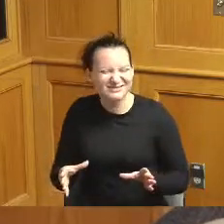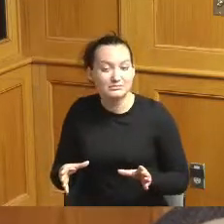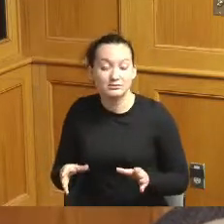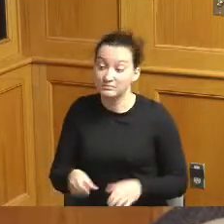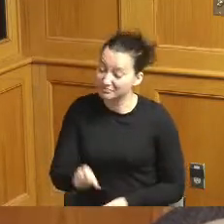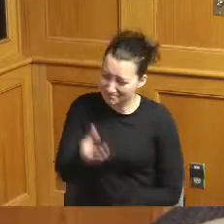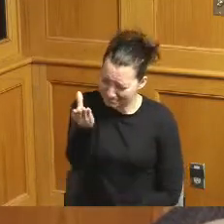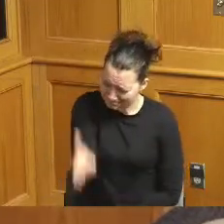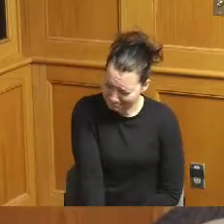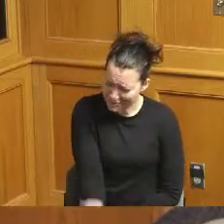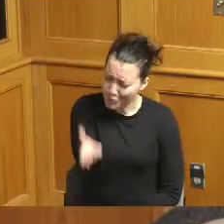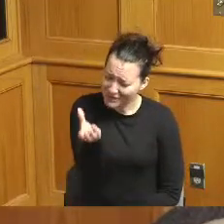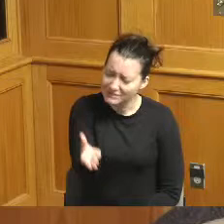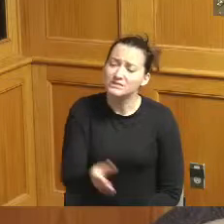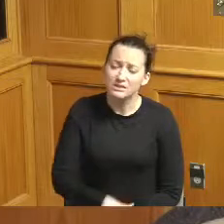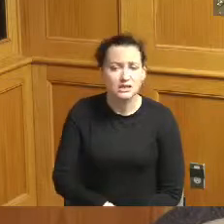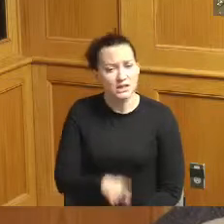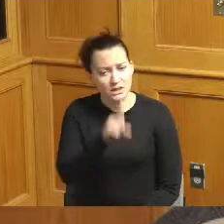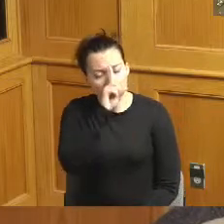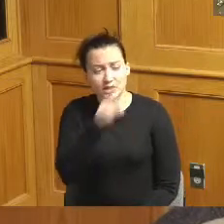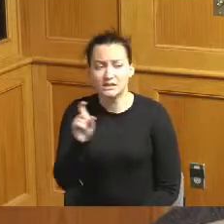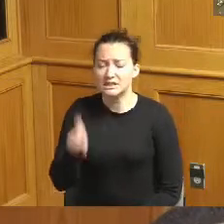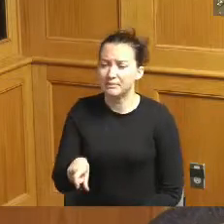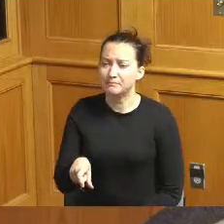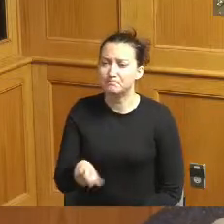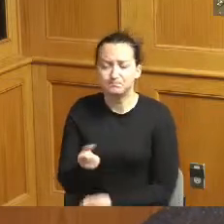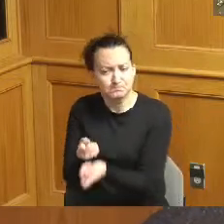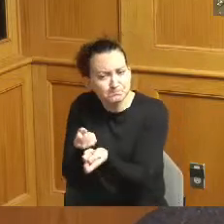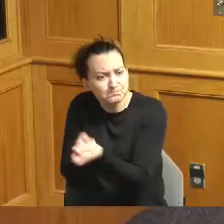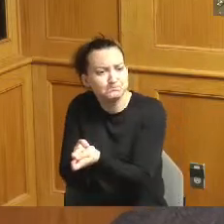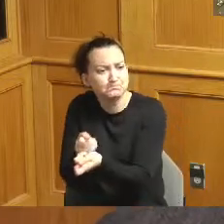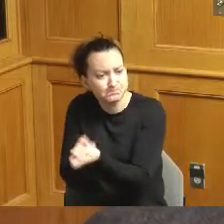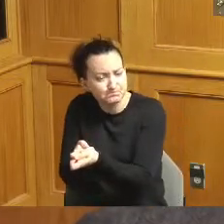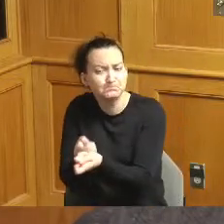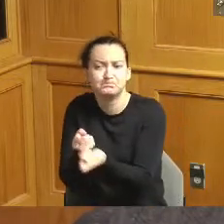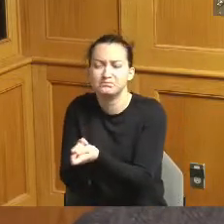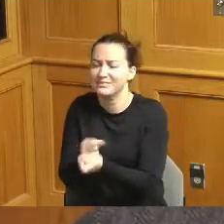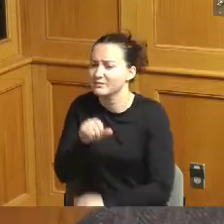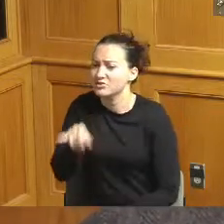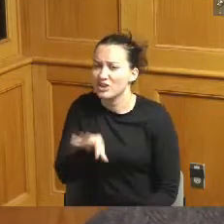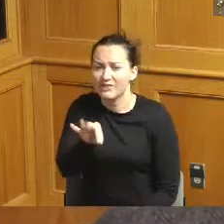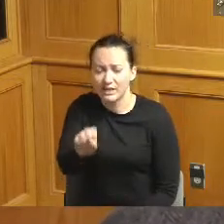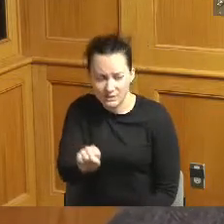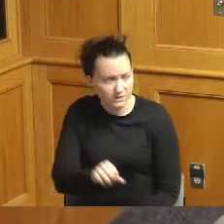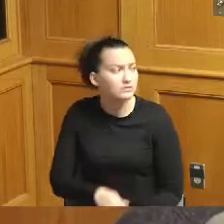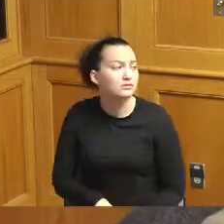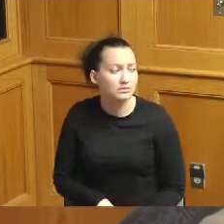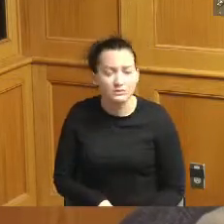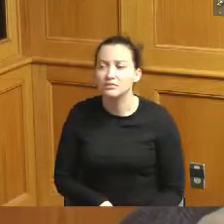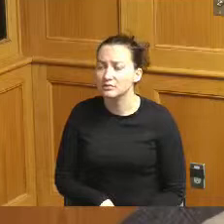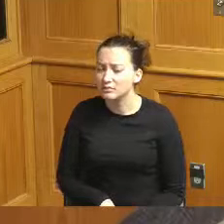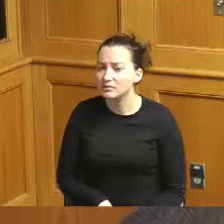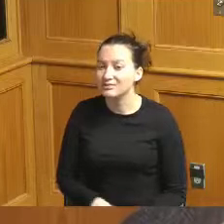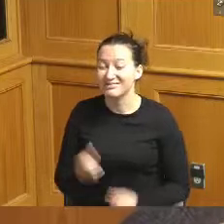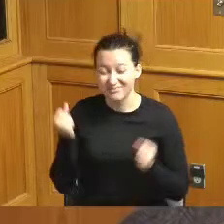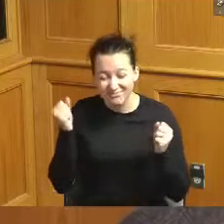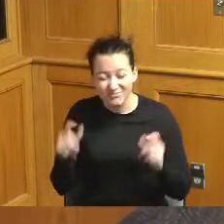you and I think we all need to be advocates for JFS think about all the employees that you